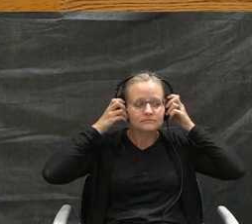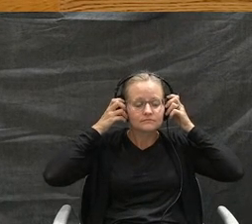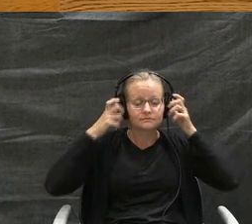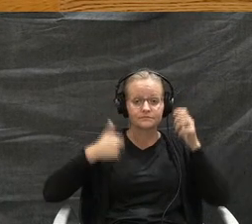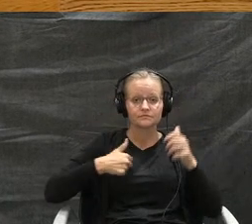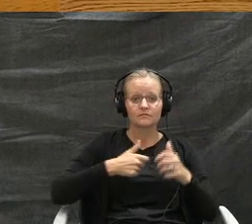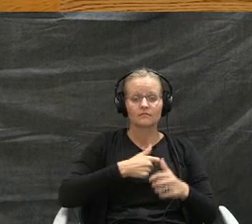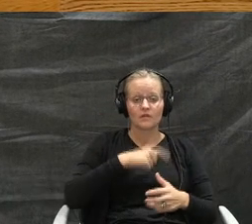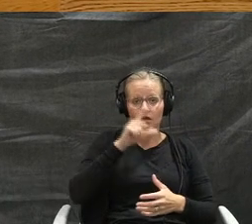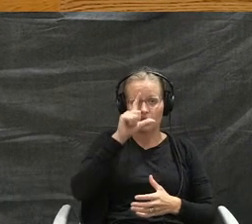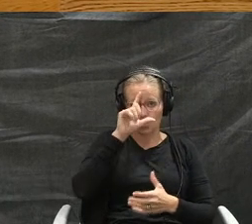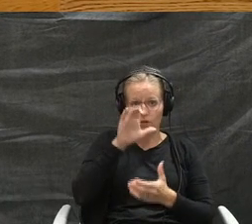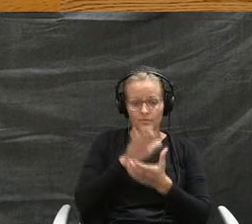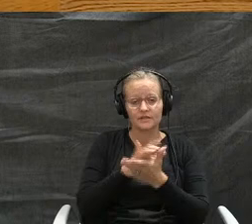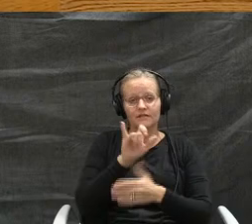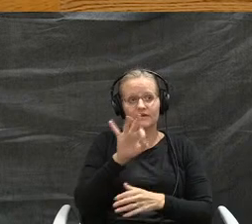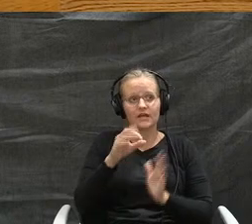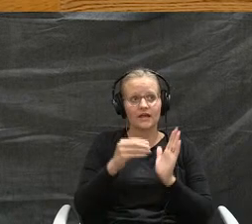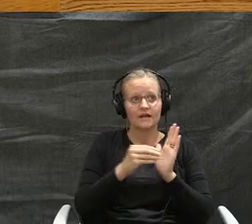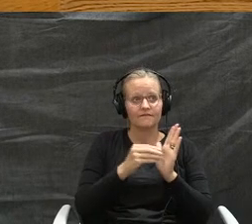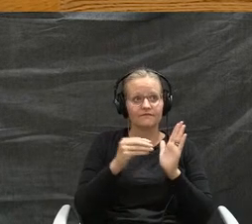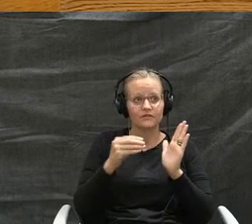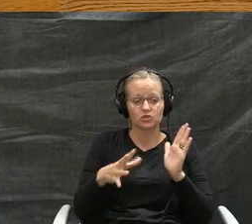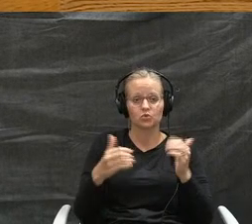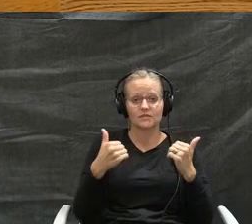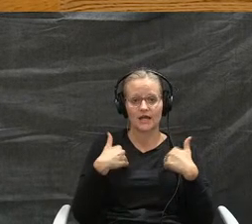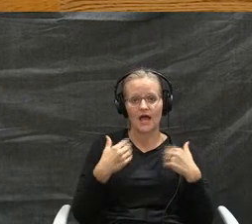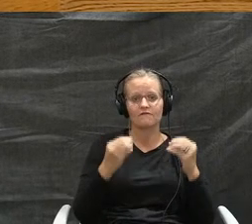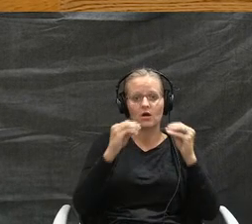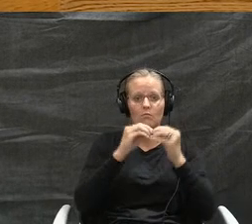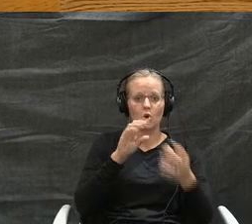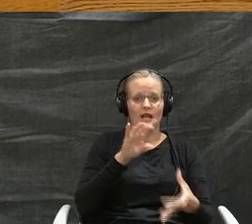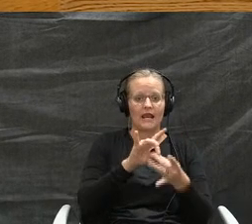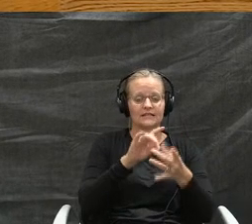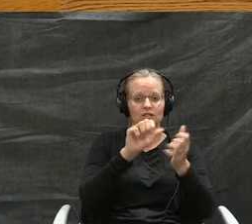connectedness to their school are more likely to experience success inside an outside the